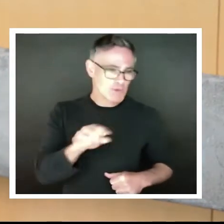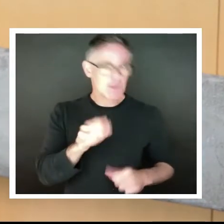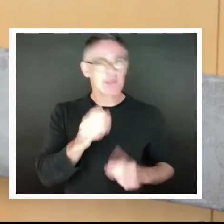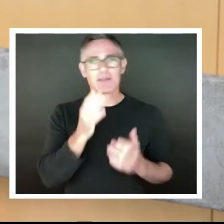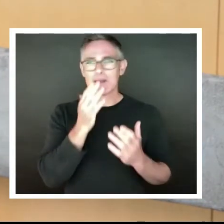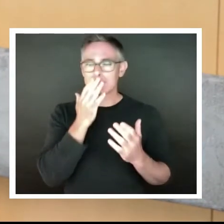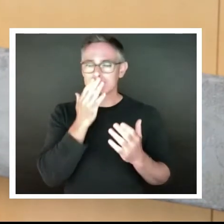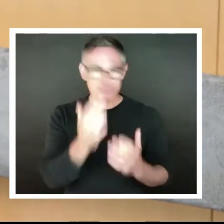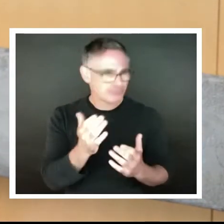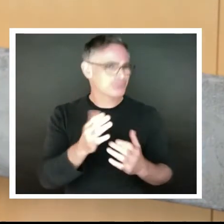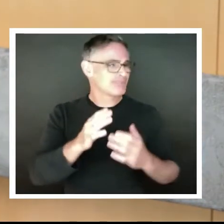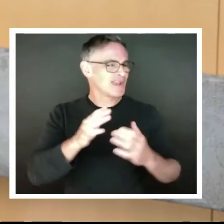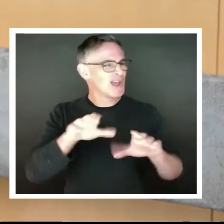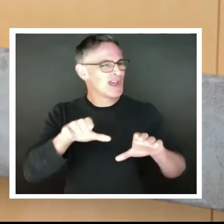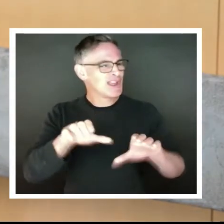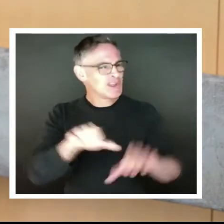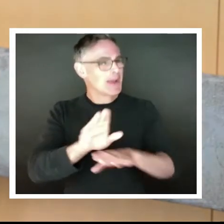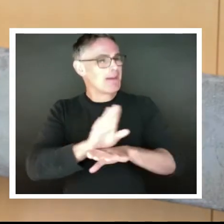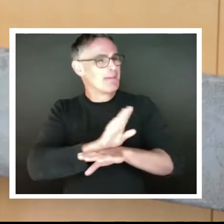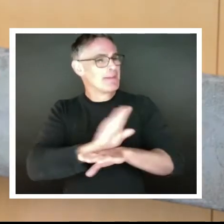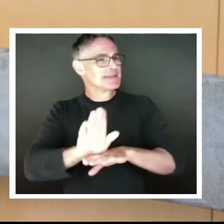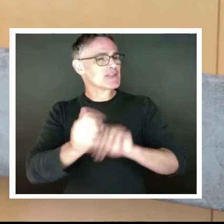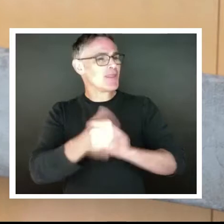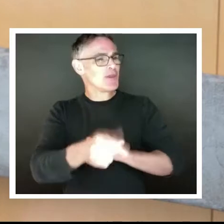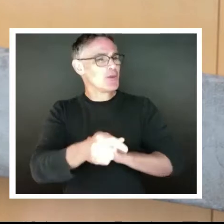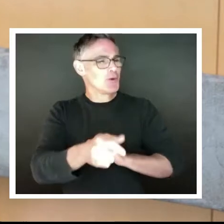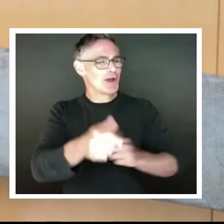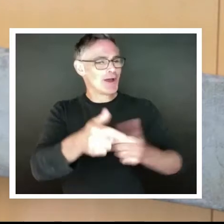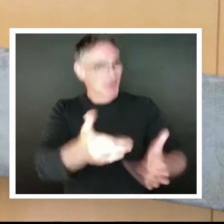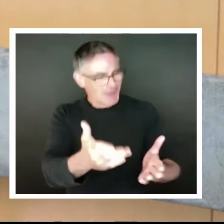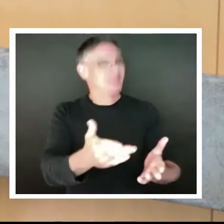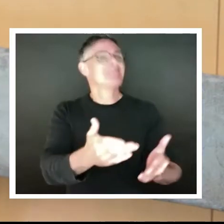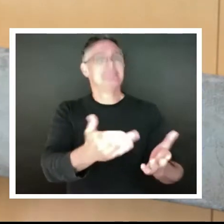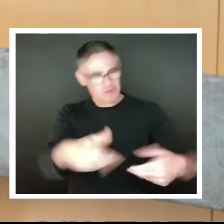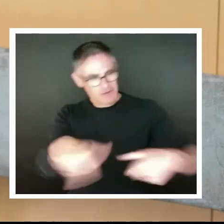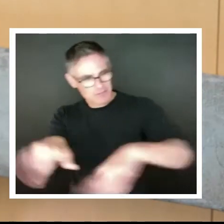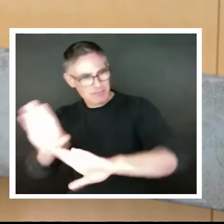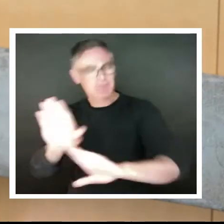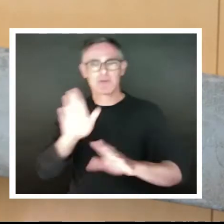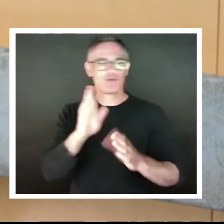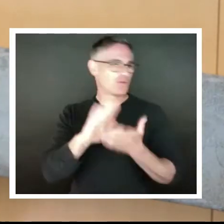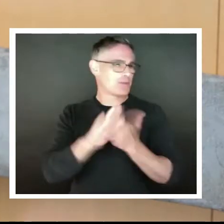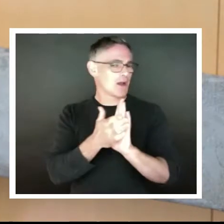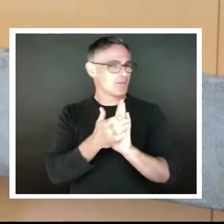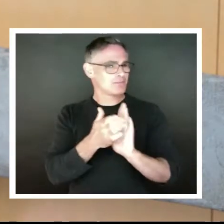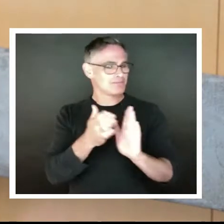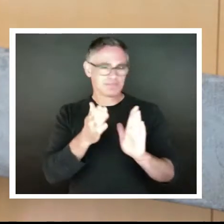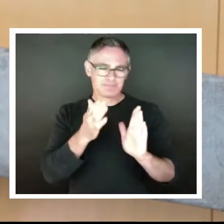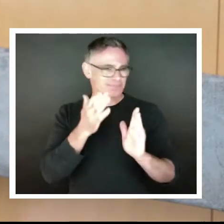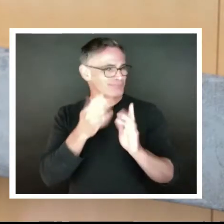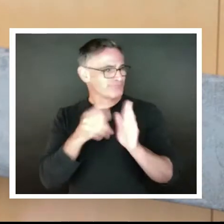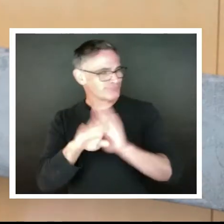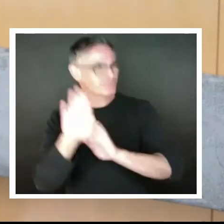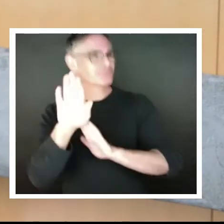Now go forth and make us even prouder. Thank you, and congratulations to the Maseeh College of Engineering and Computer Science